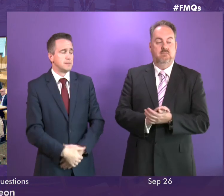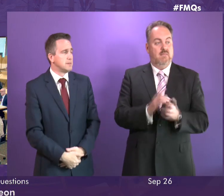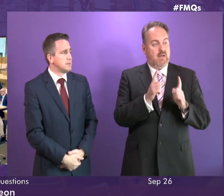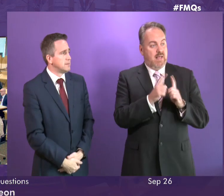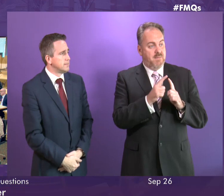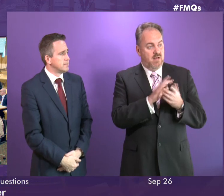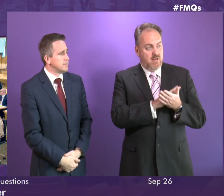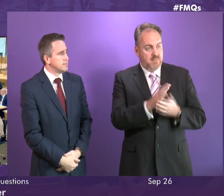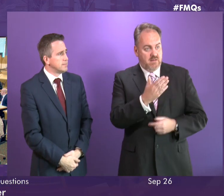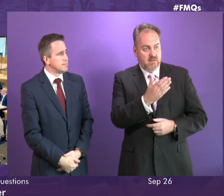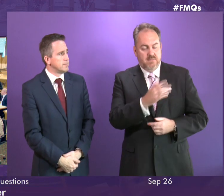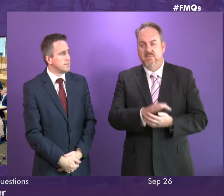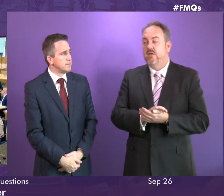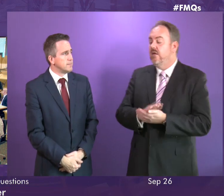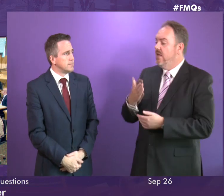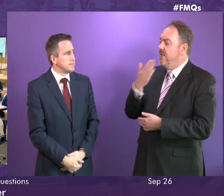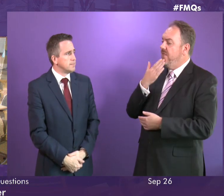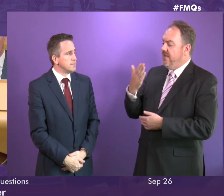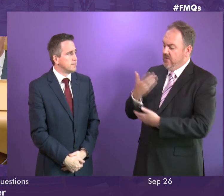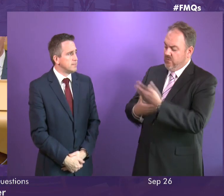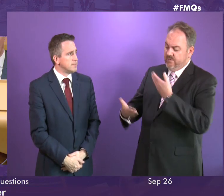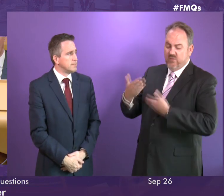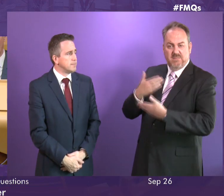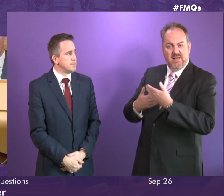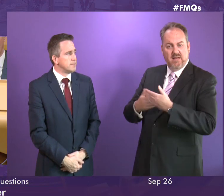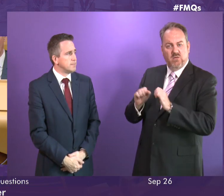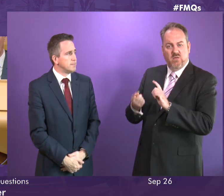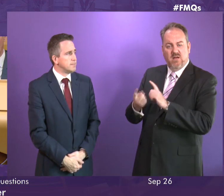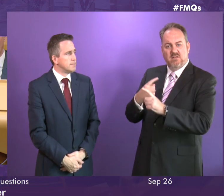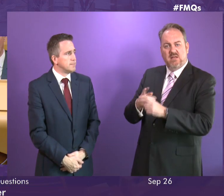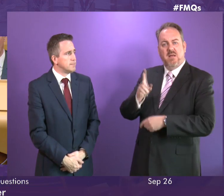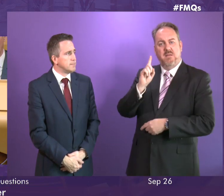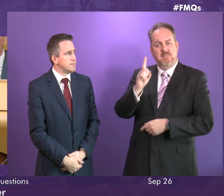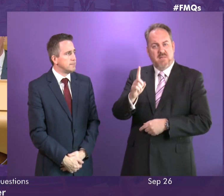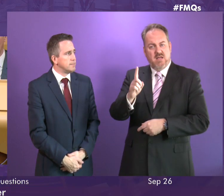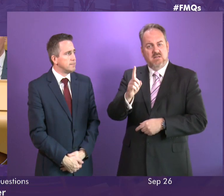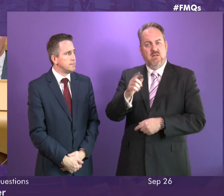Emma Harper: As this Parliament has just highlighted idiopathic